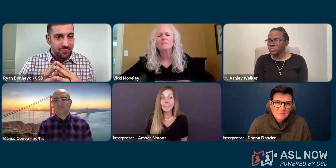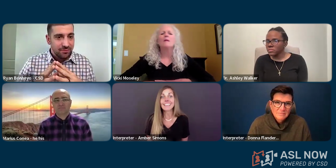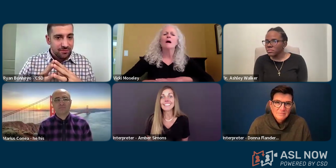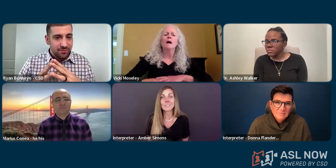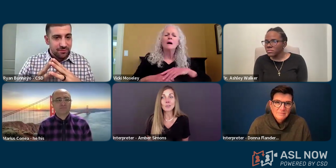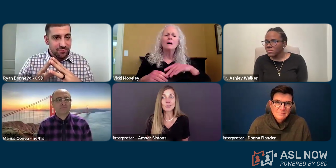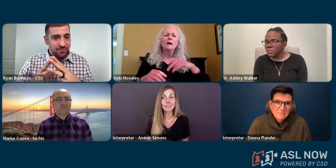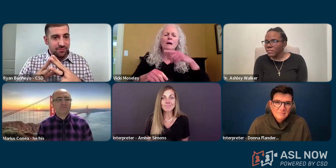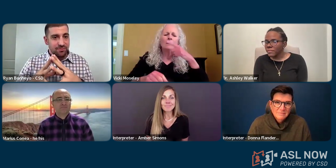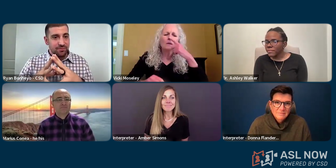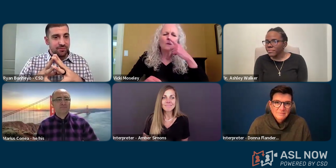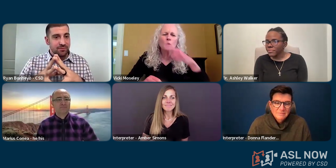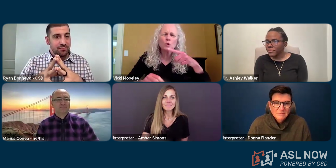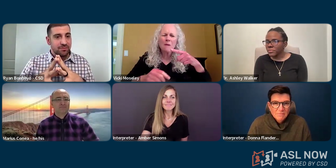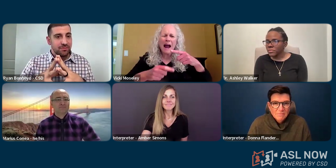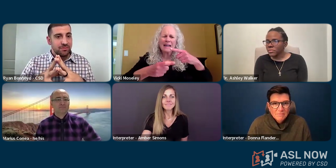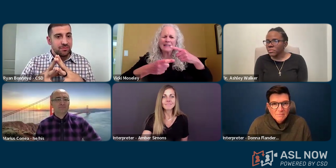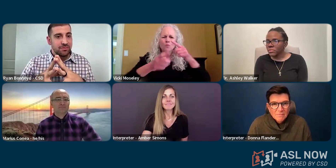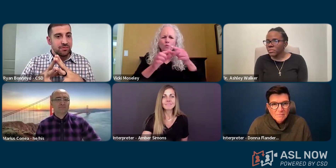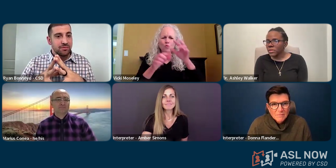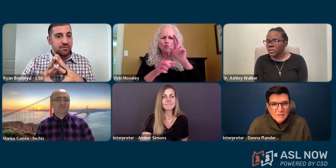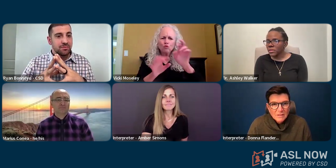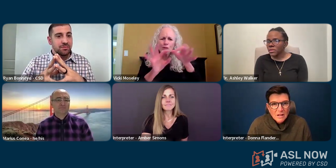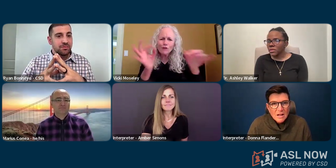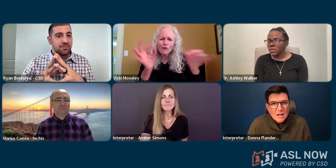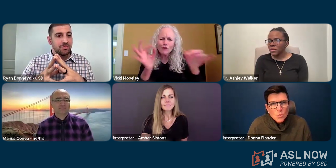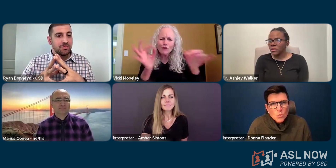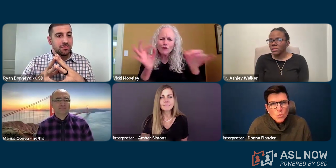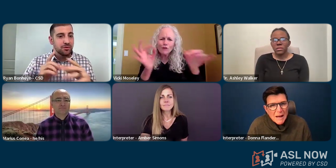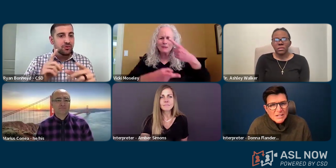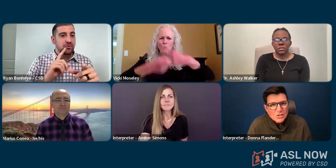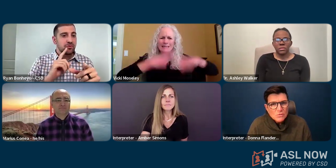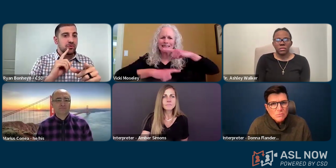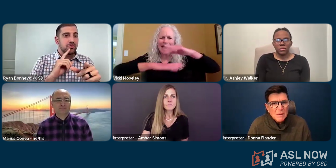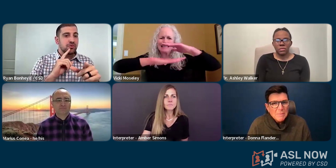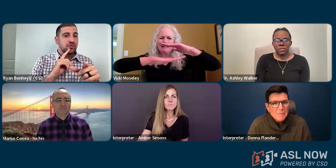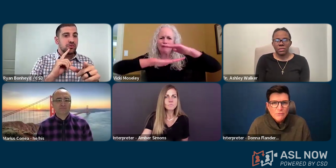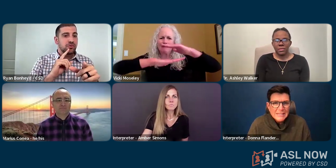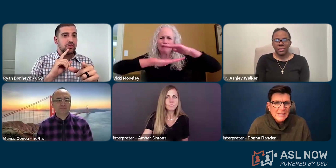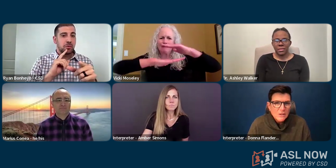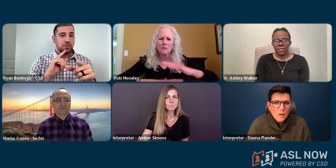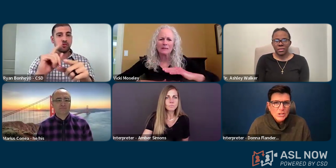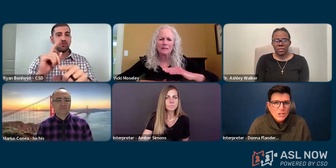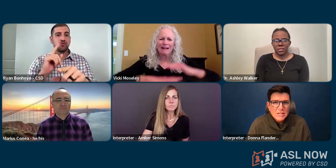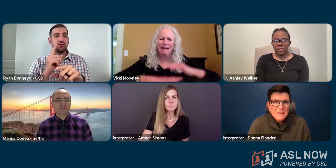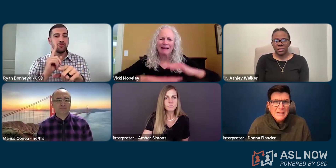Vicki You want to start I would you mind just maybe rephrasing the question